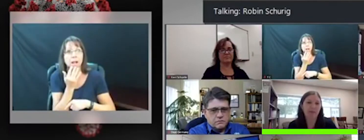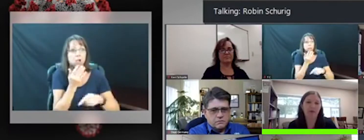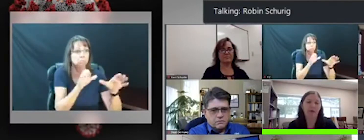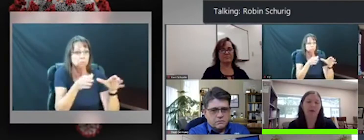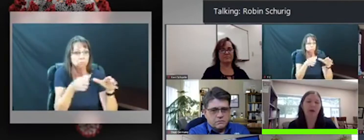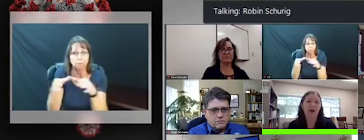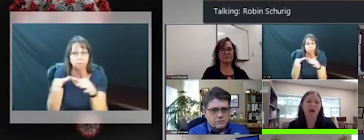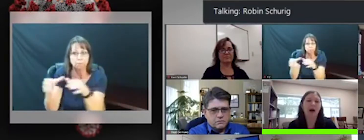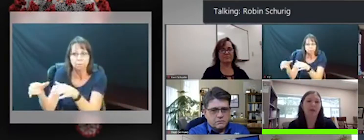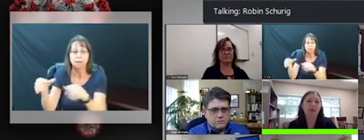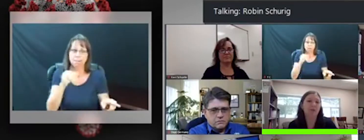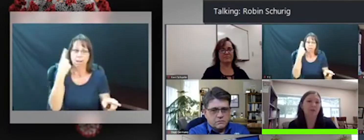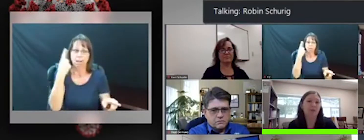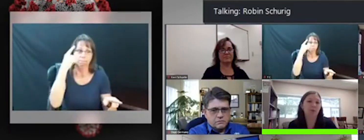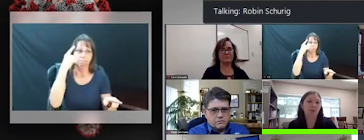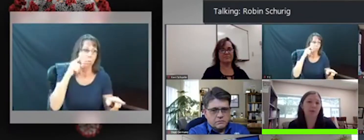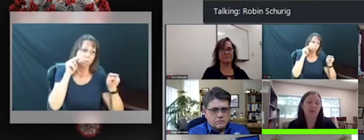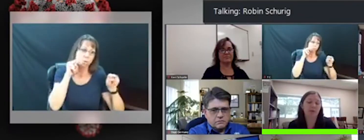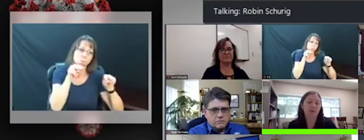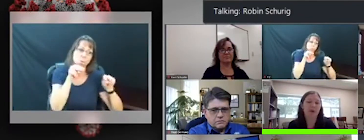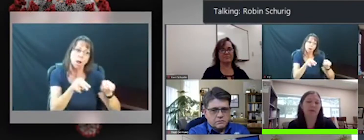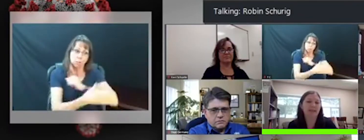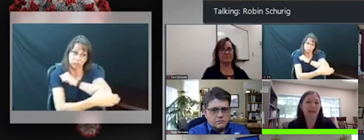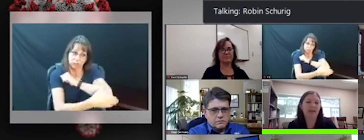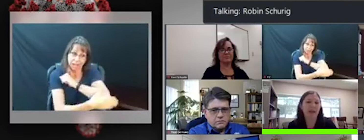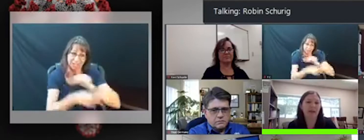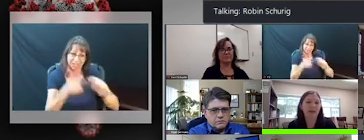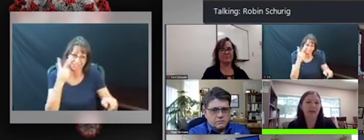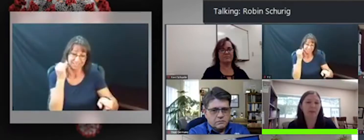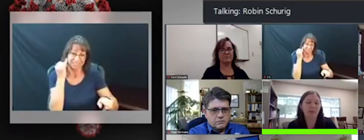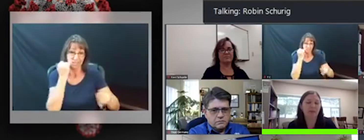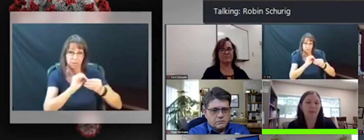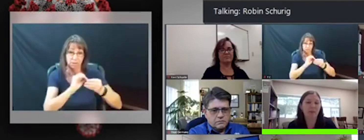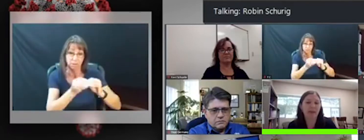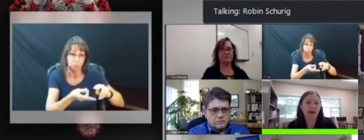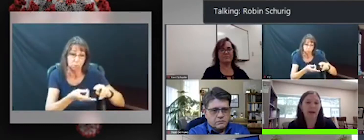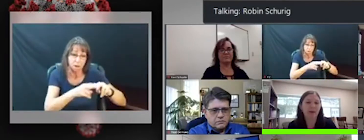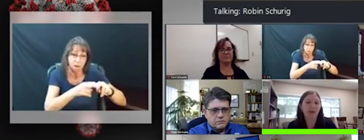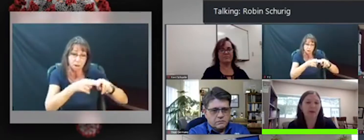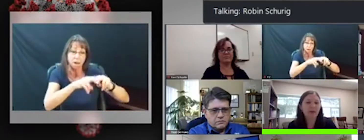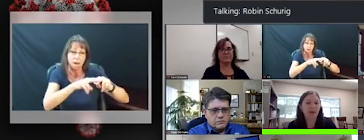numbers are going up in order to kind of contain that and get those numbers to go back down.